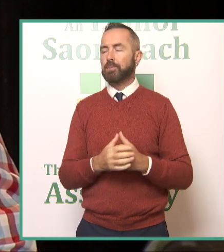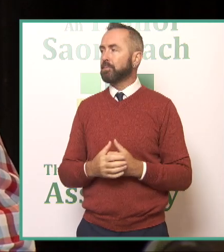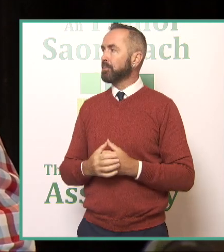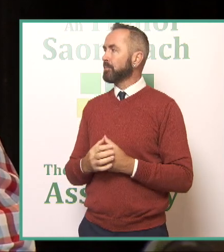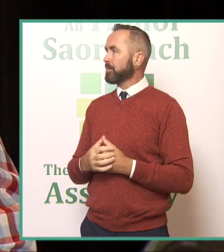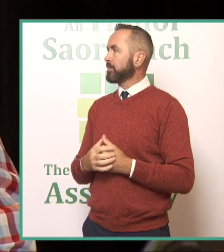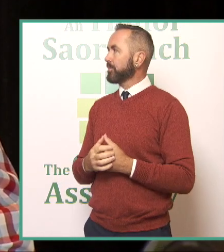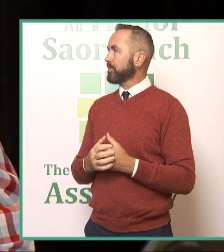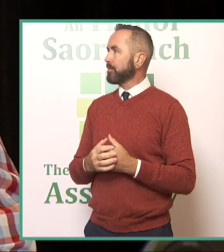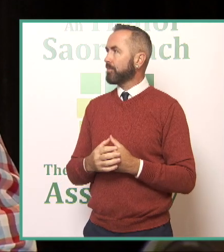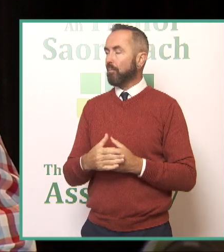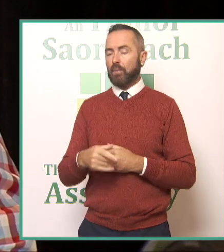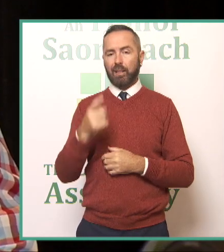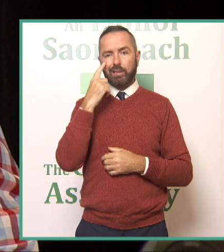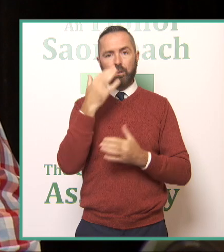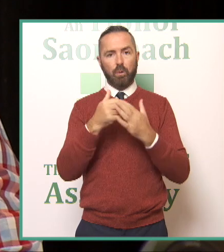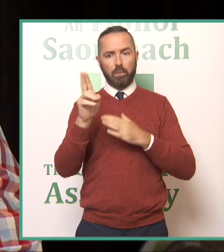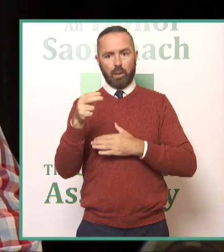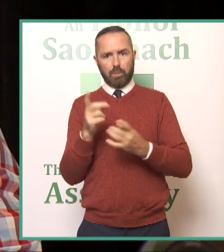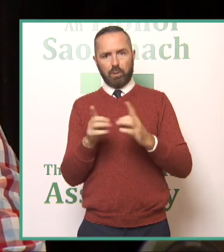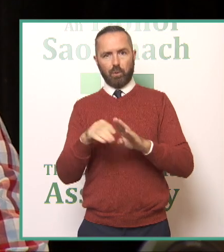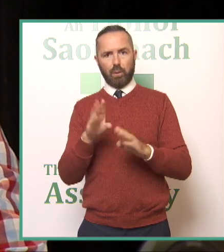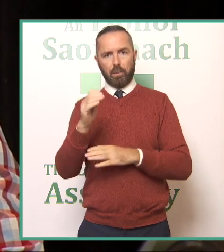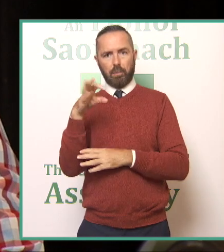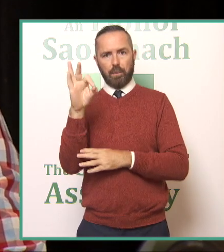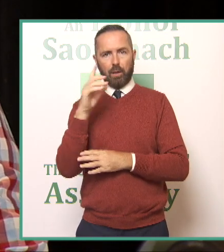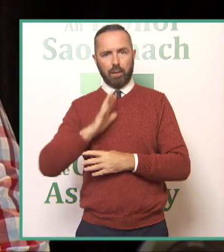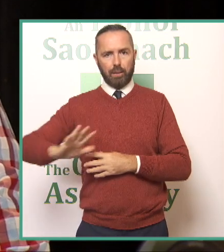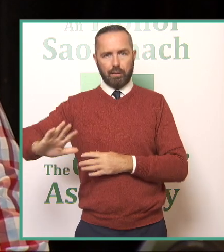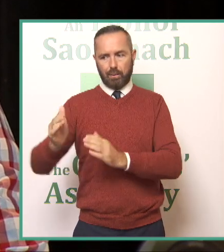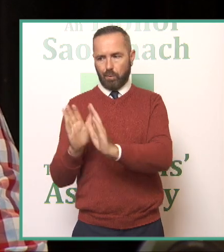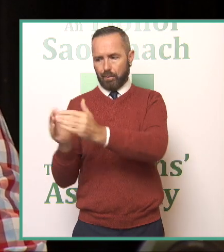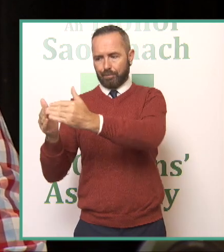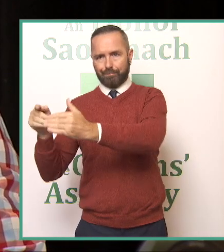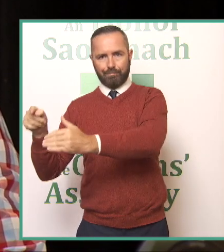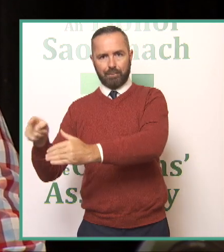Possible things we can do. But it's other communities not.